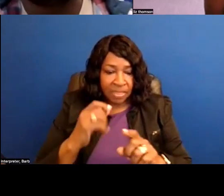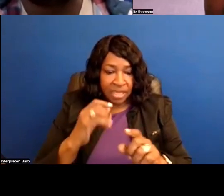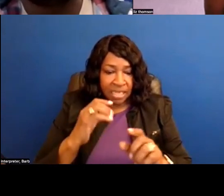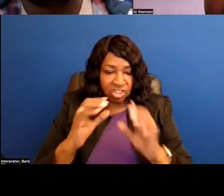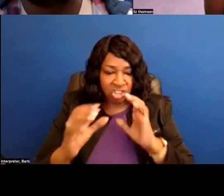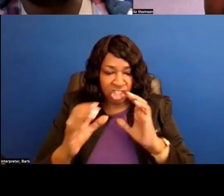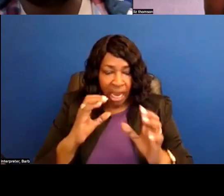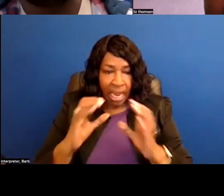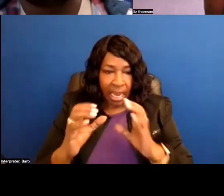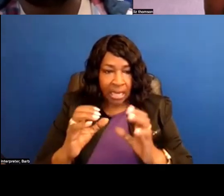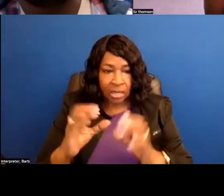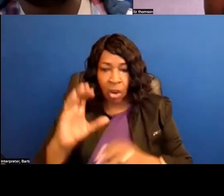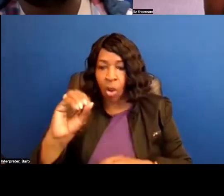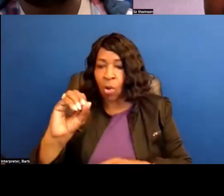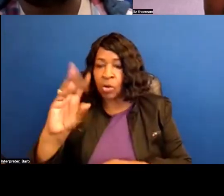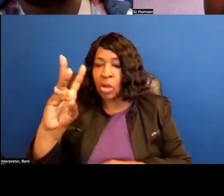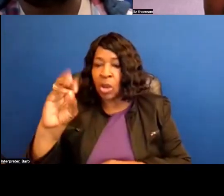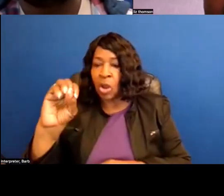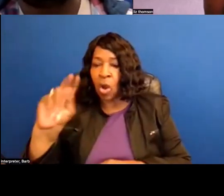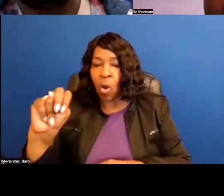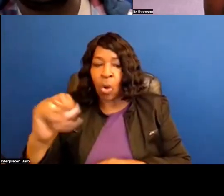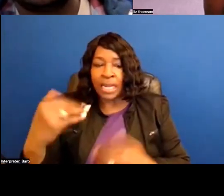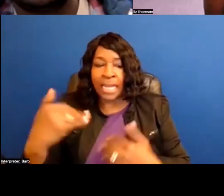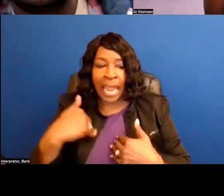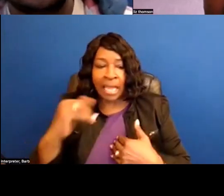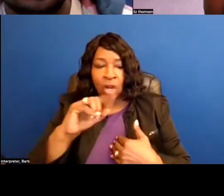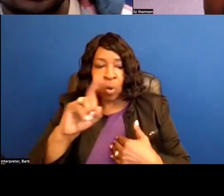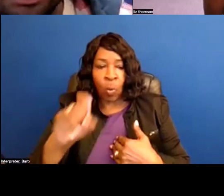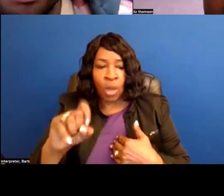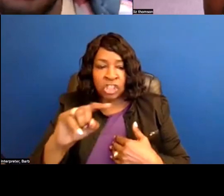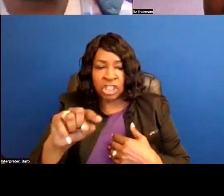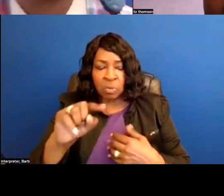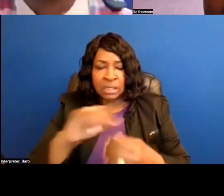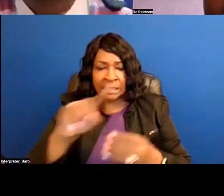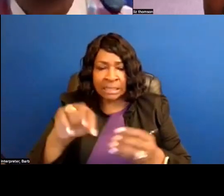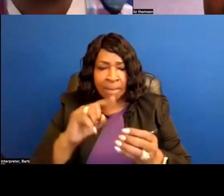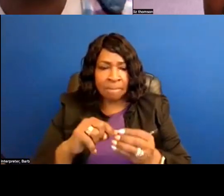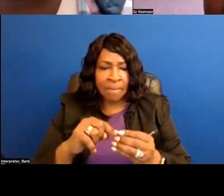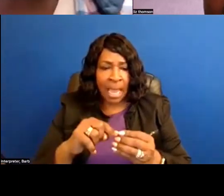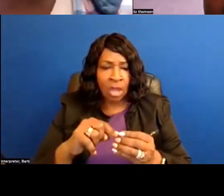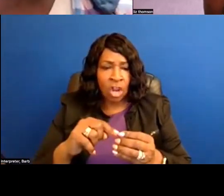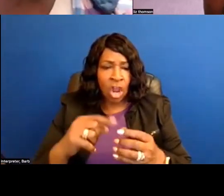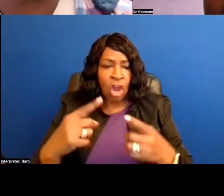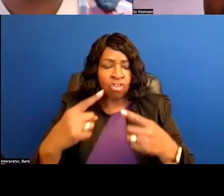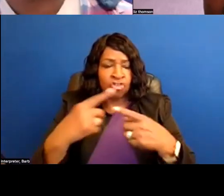Owen had a question and it was about cross- disability solidarity.